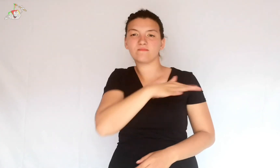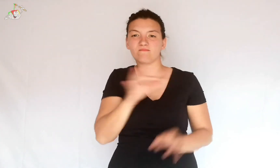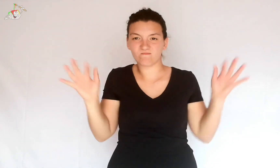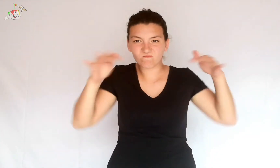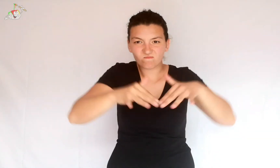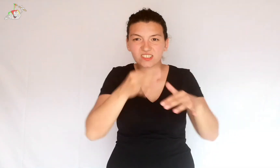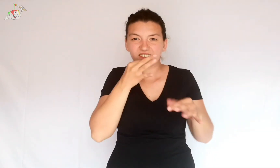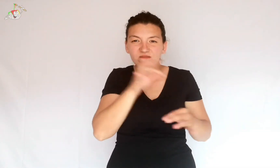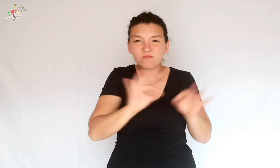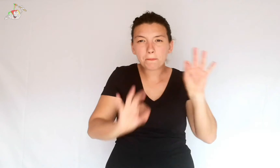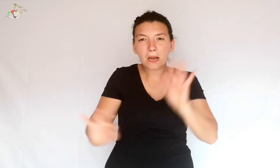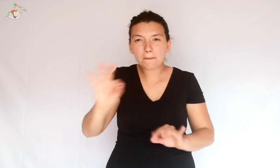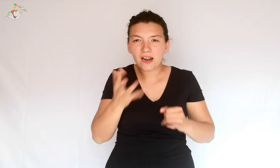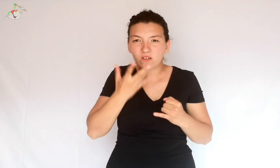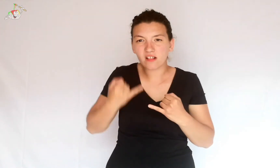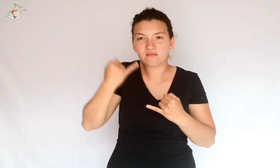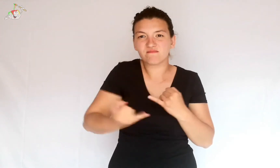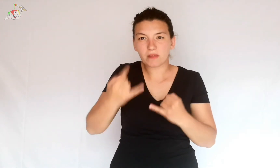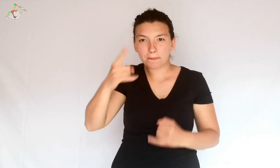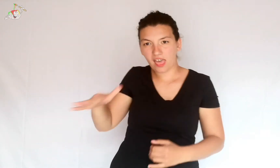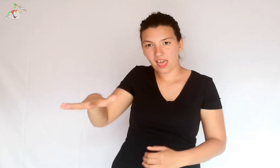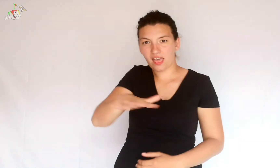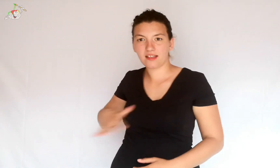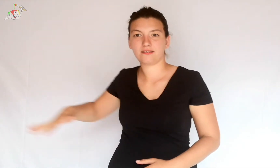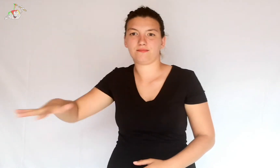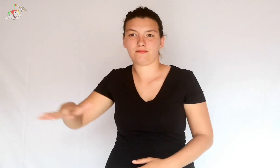gathered to prepare revenge against the people.